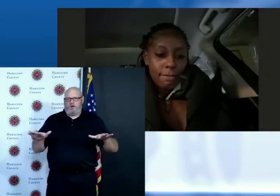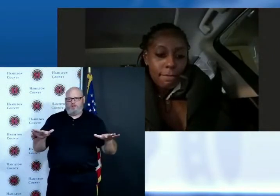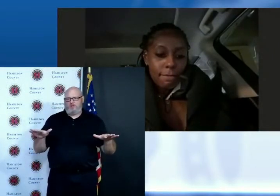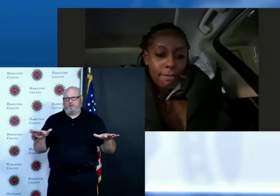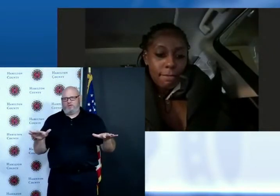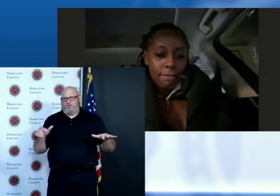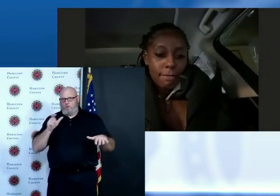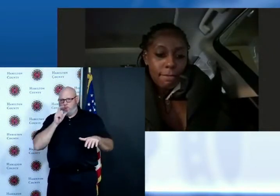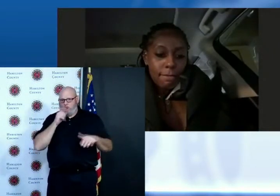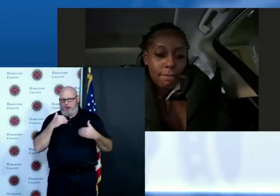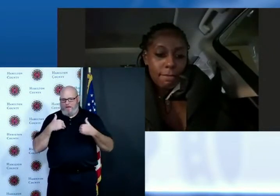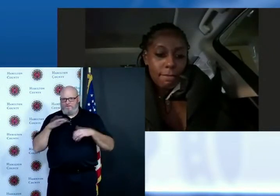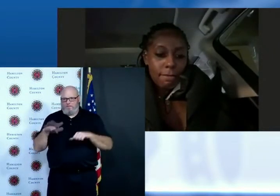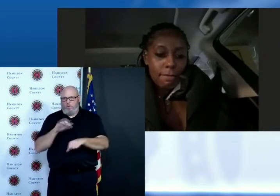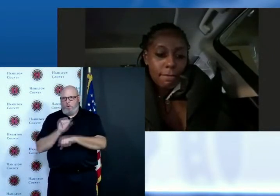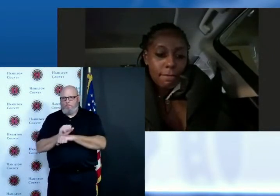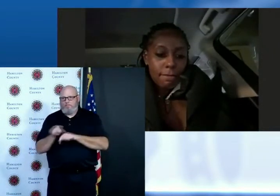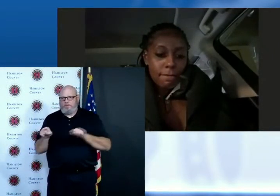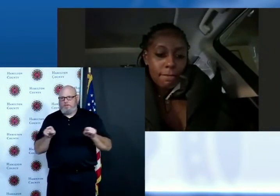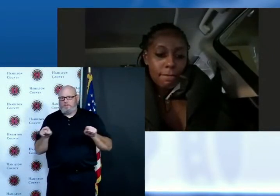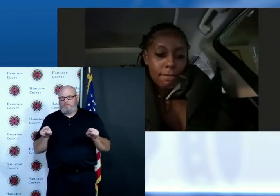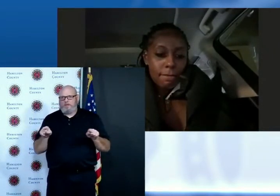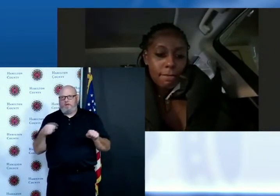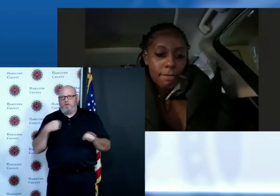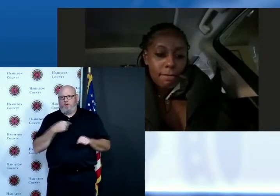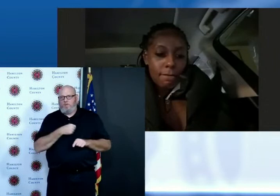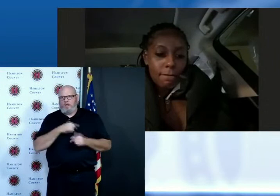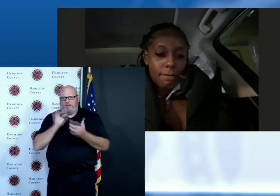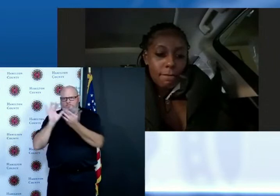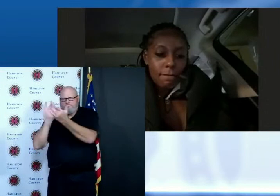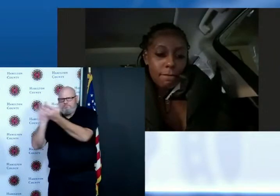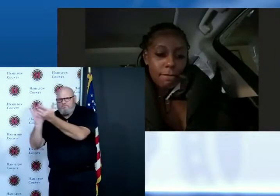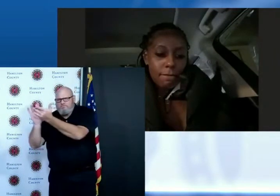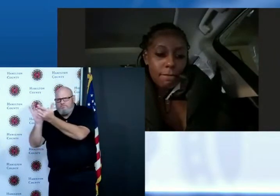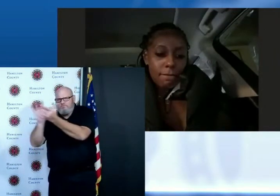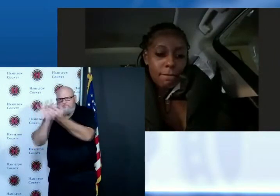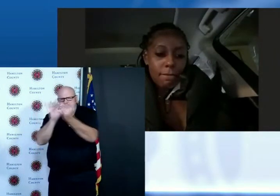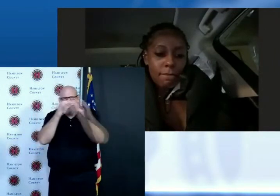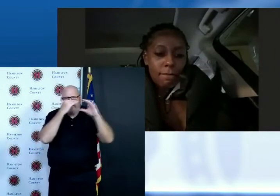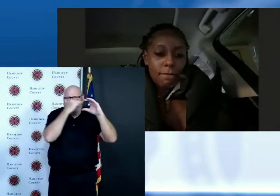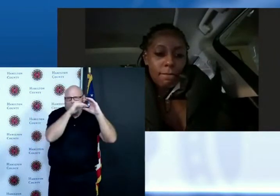update through the application that we're using as well as an email and by about 8 8:30 in the